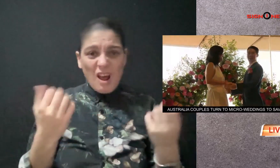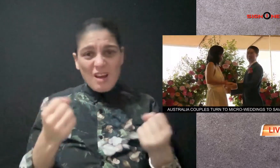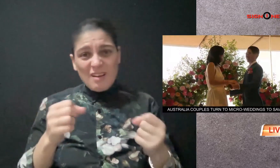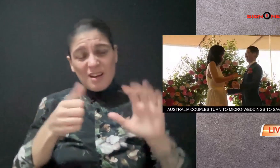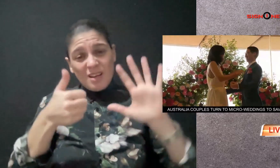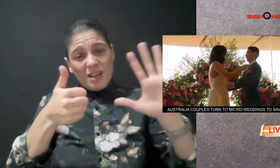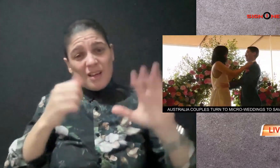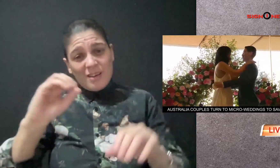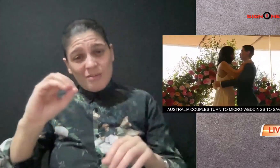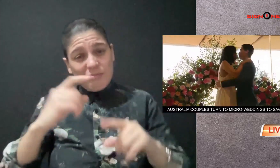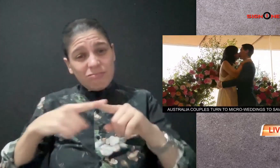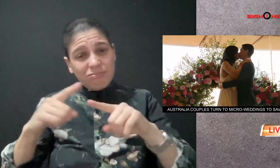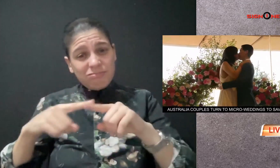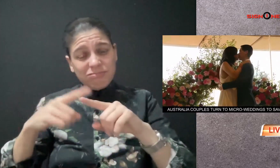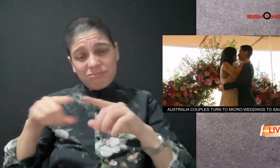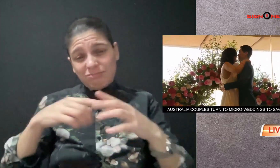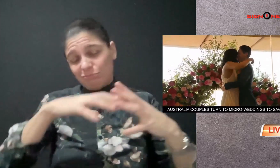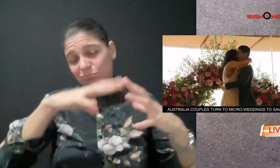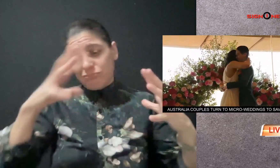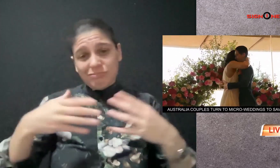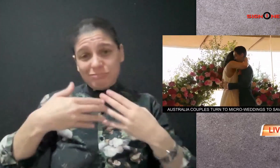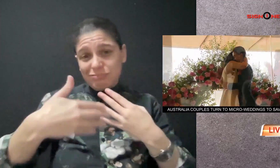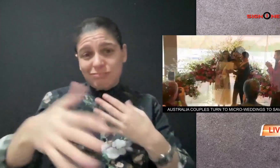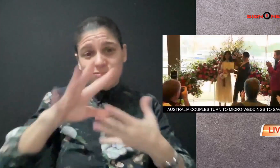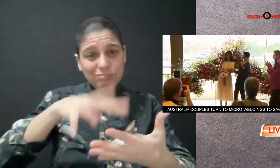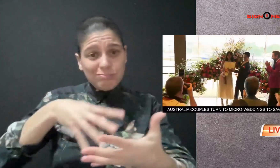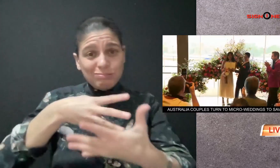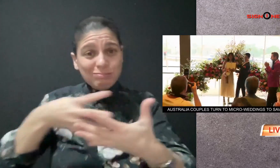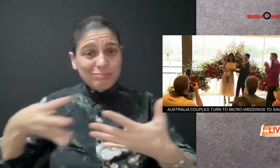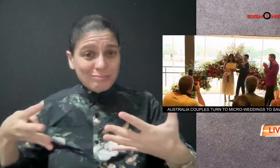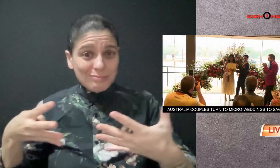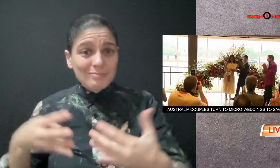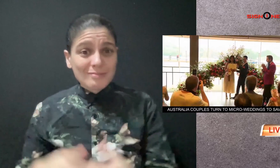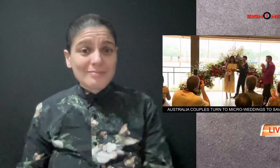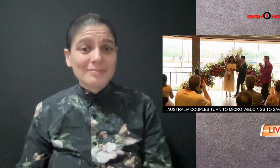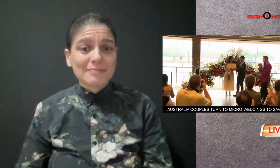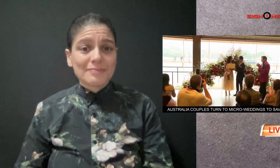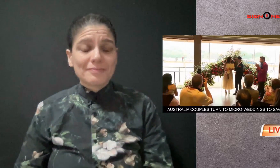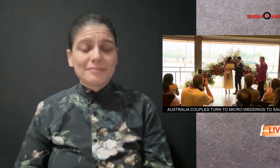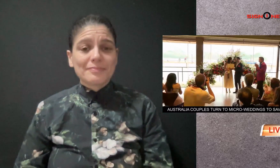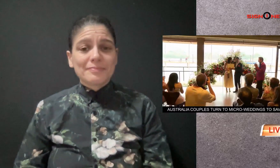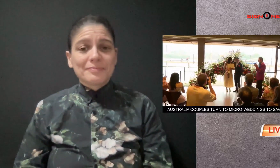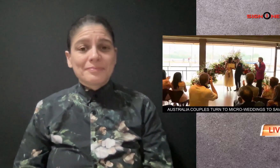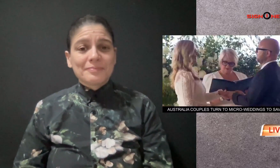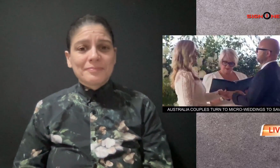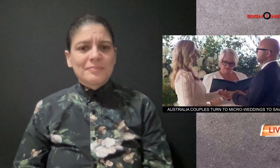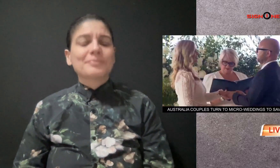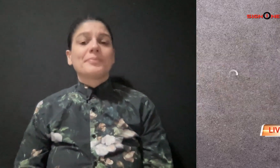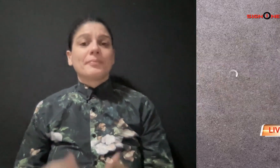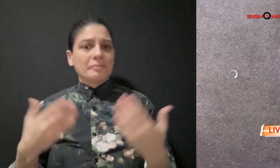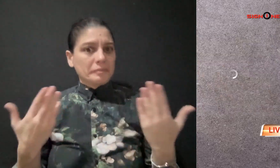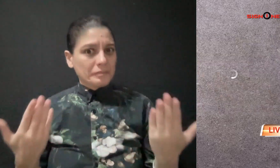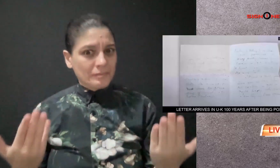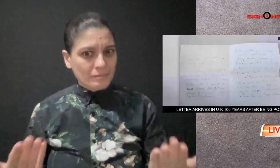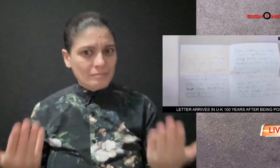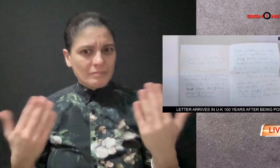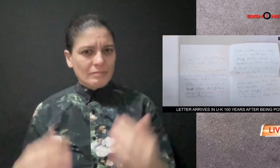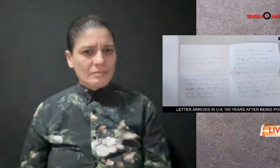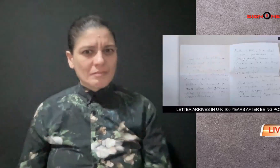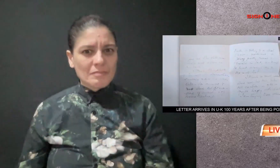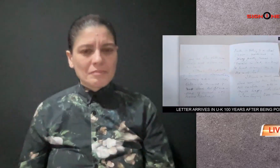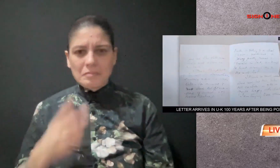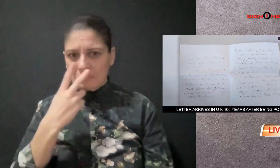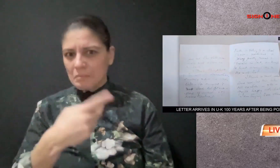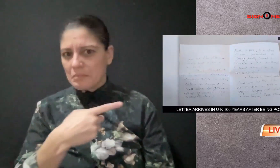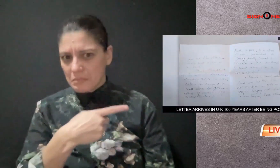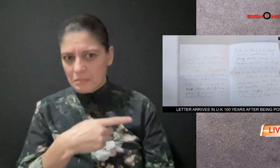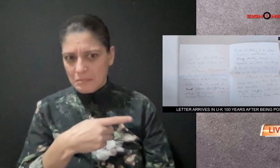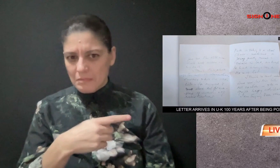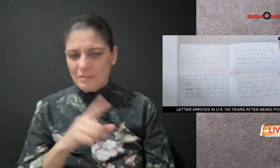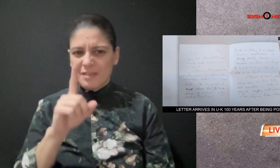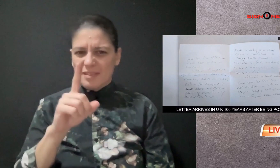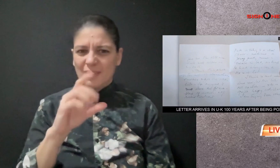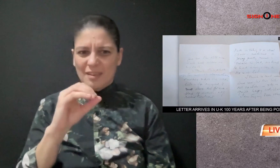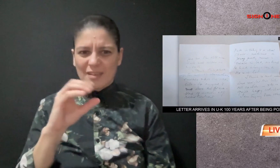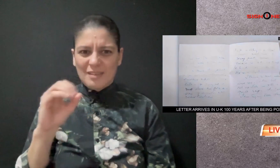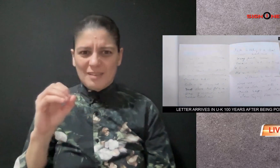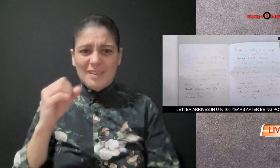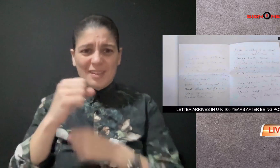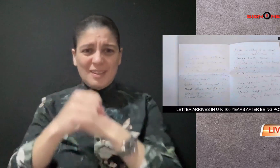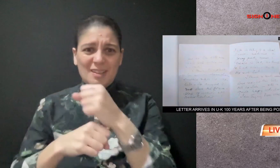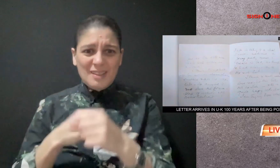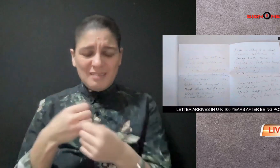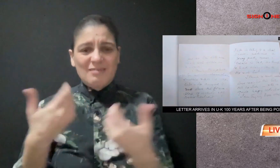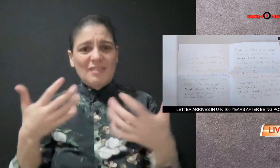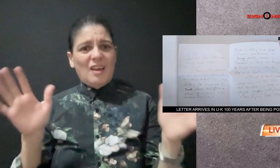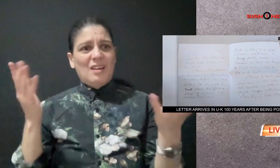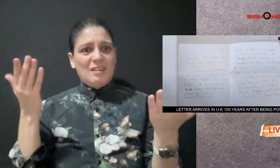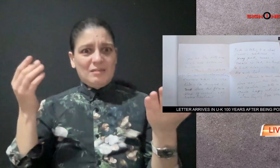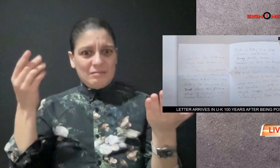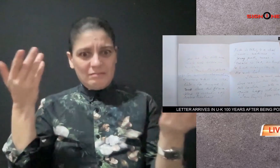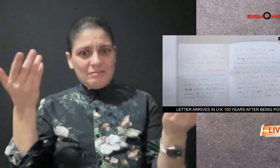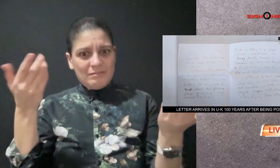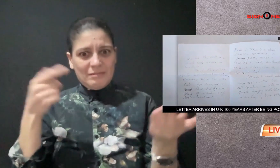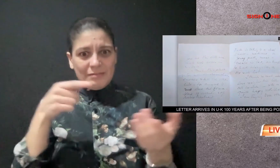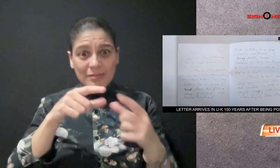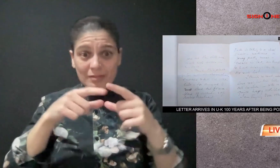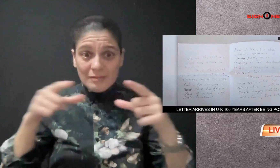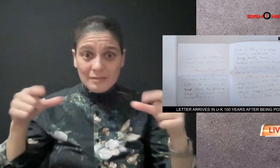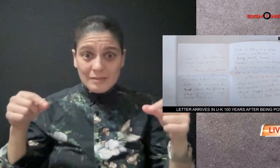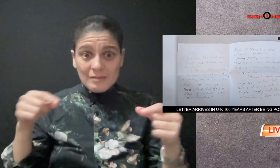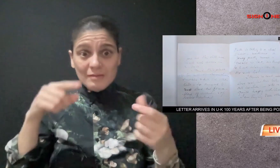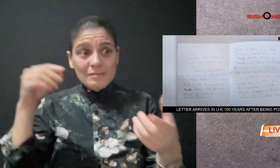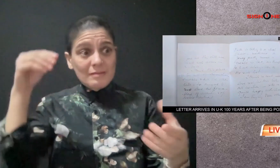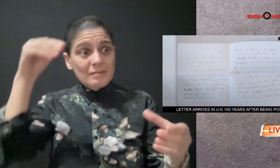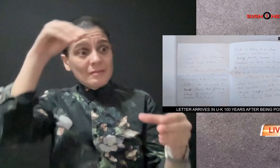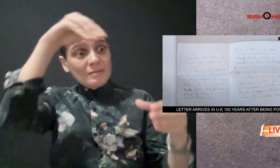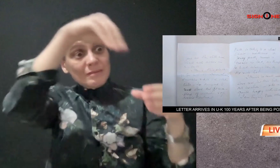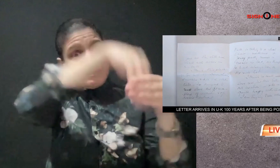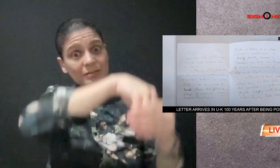scheduled for next financial year it took more than 100 years but a letter addressed